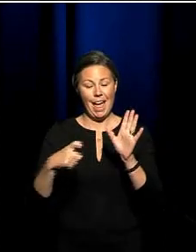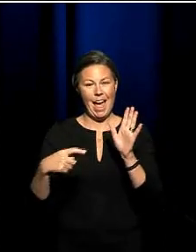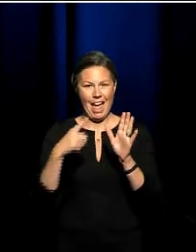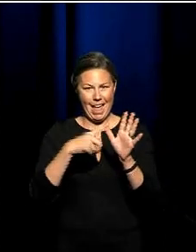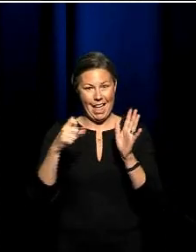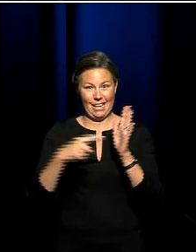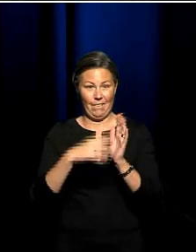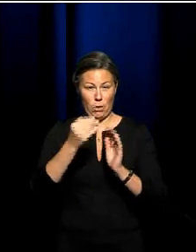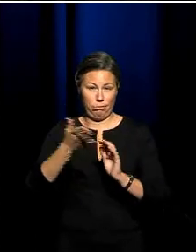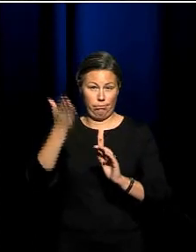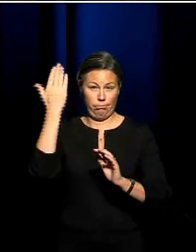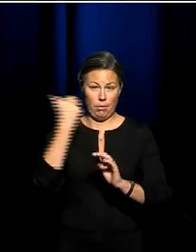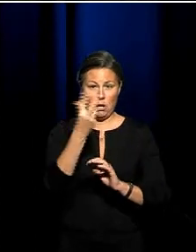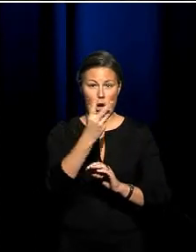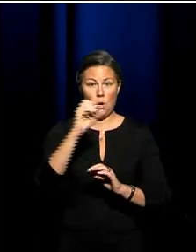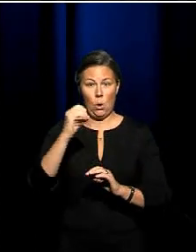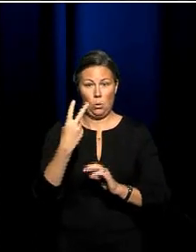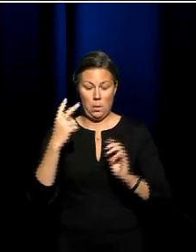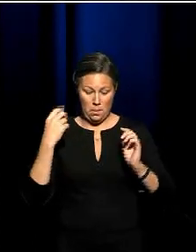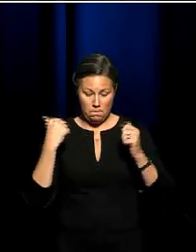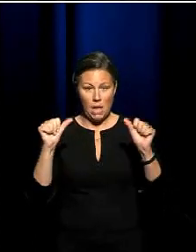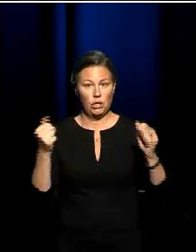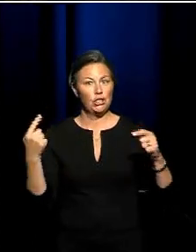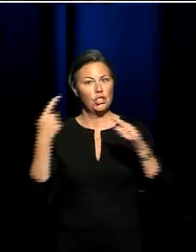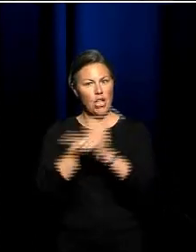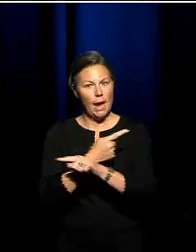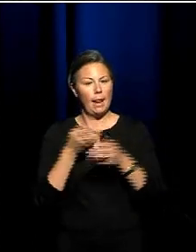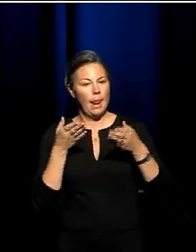Royal Commission to hold private sessions where a regulation is made